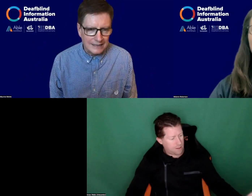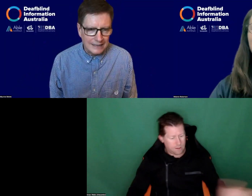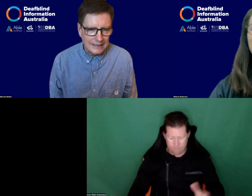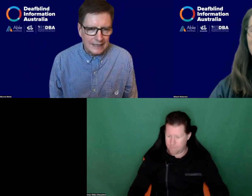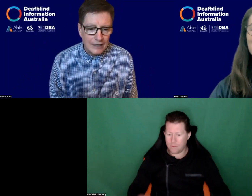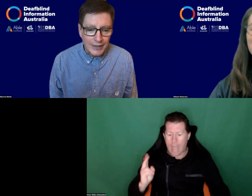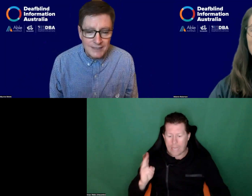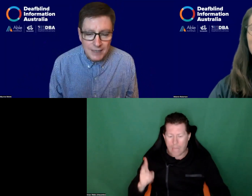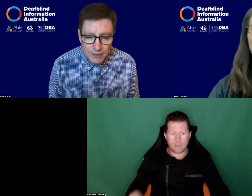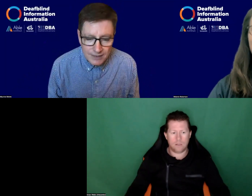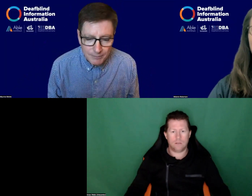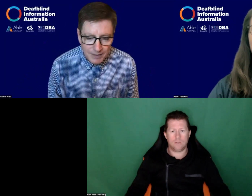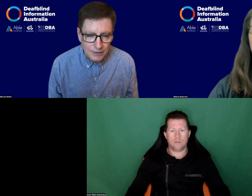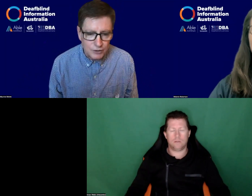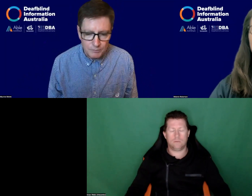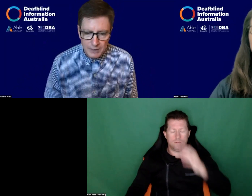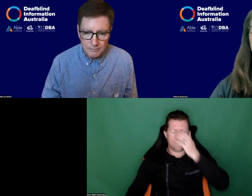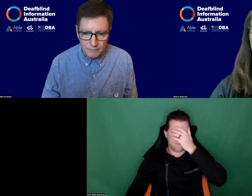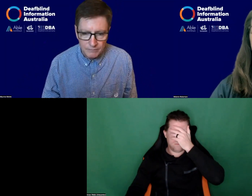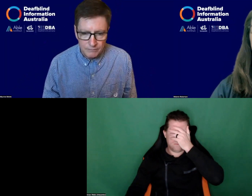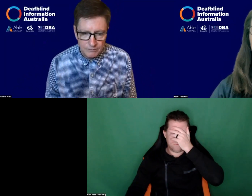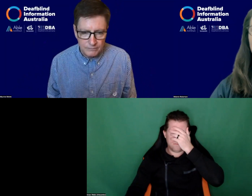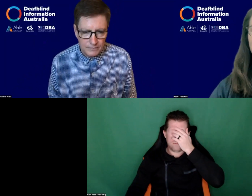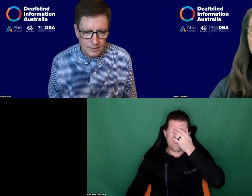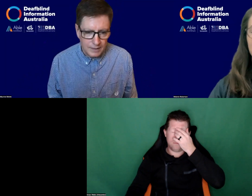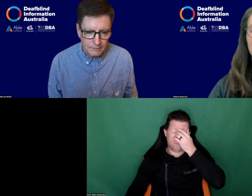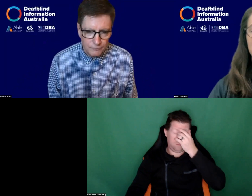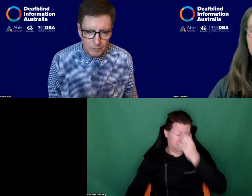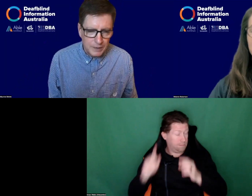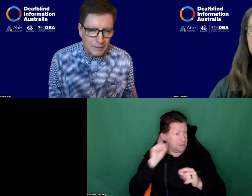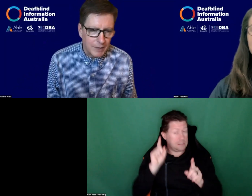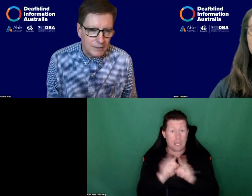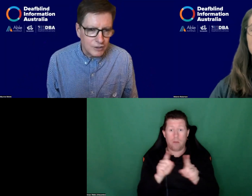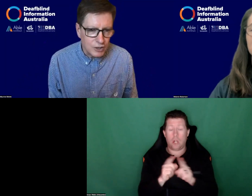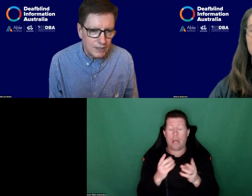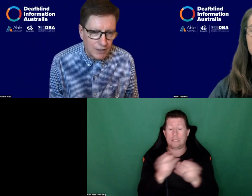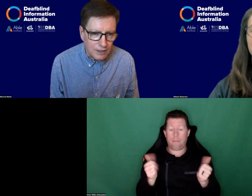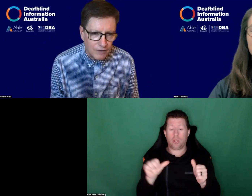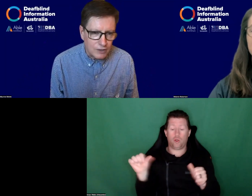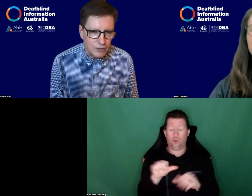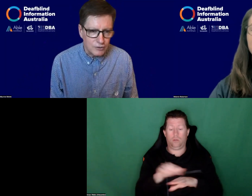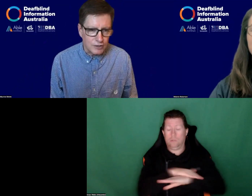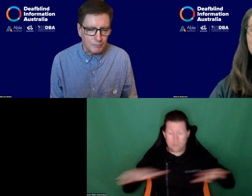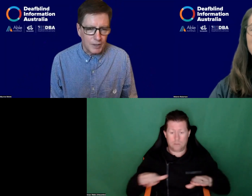Now, that sounds like something that should be forbidden by the Geneva Convention or something